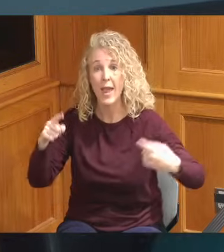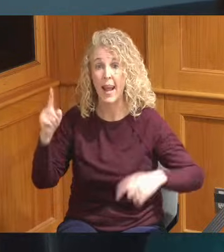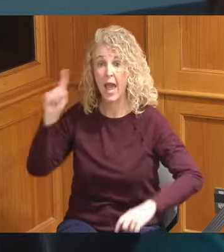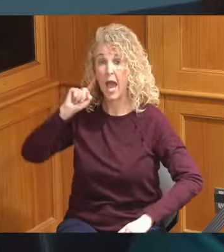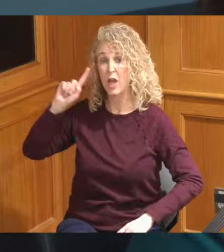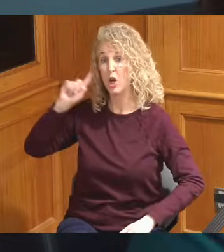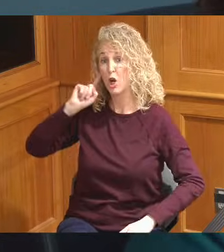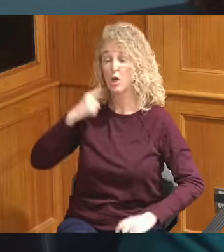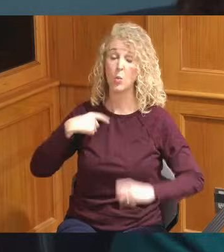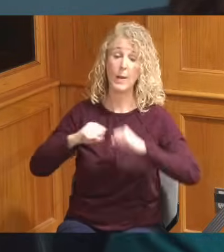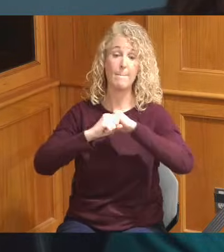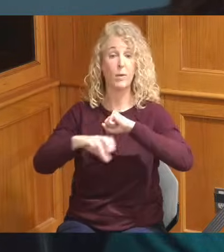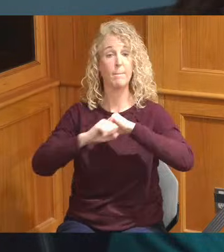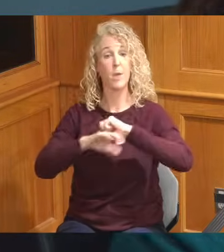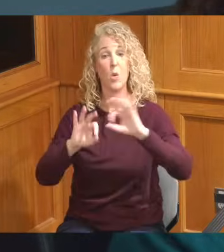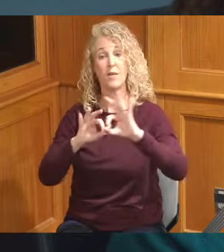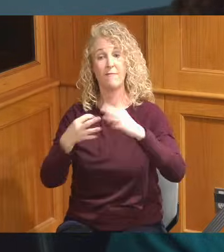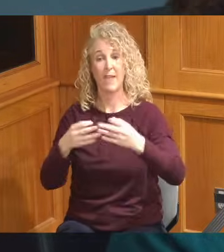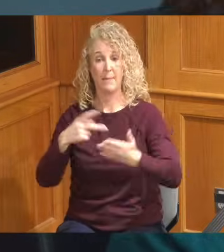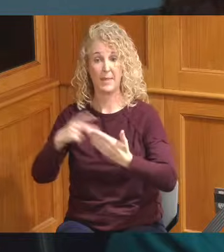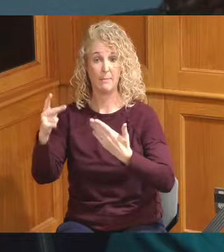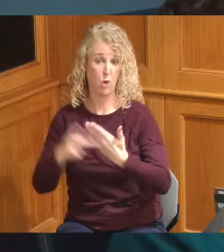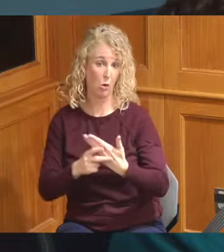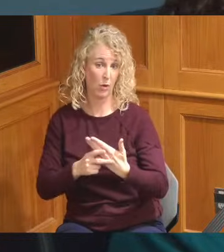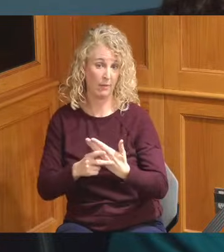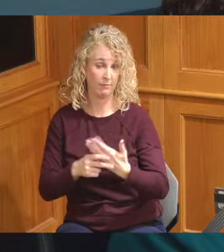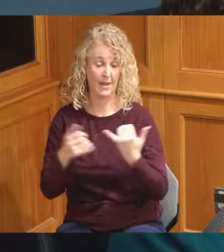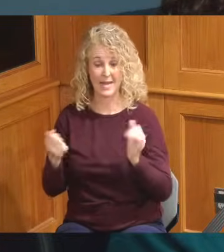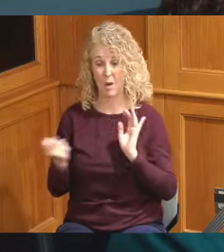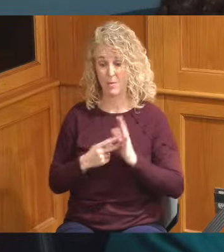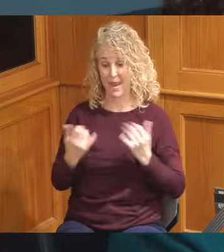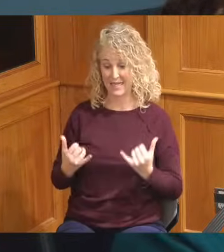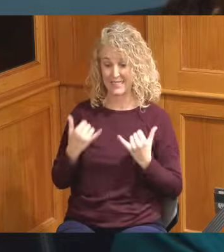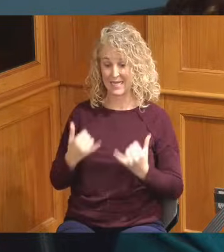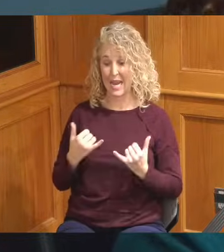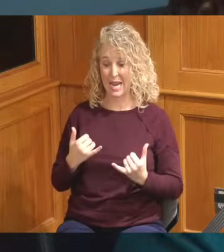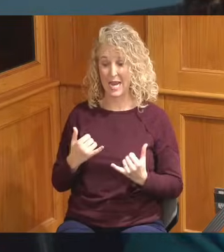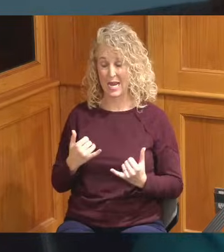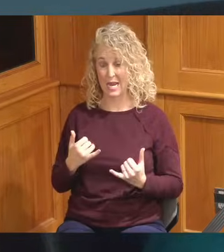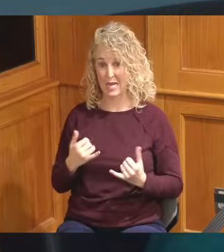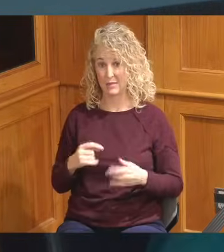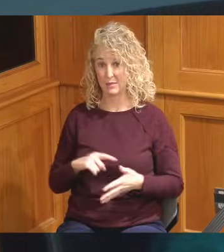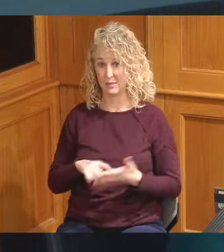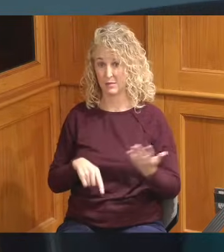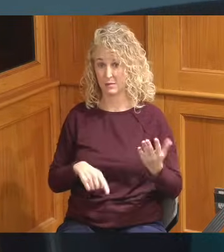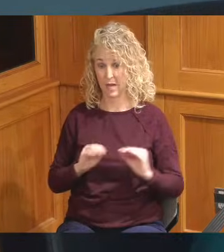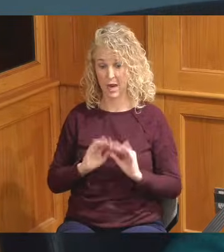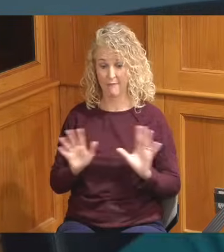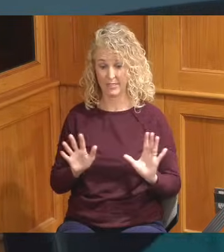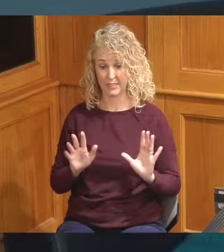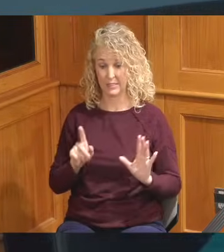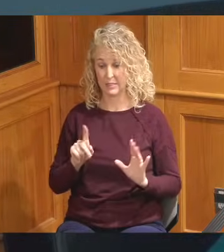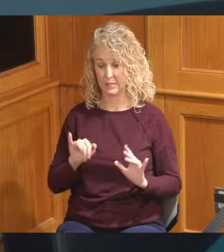going to promote kinship program but then we come back here today and obviously kinship can't solve